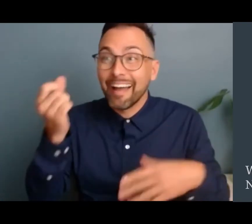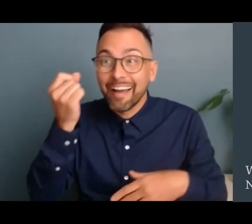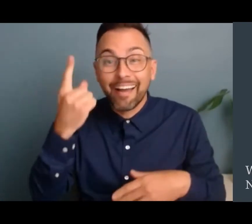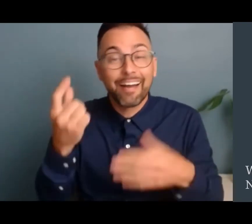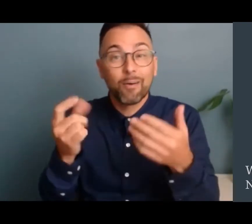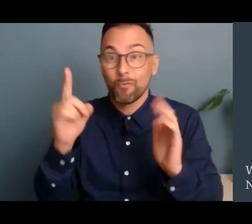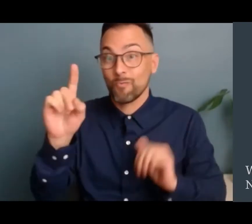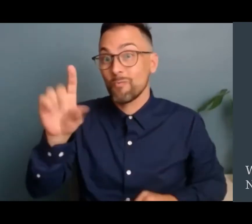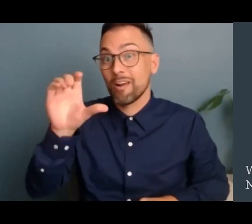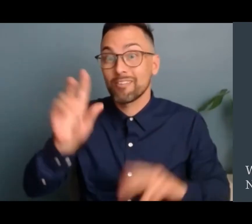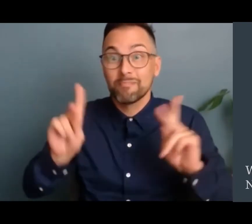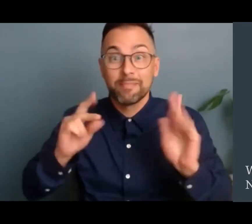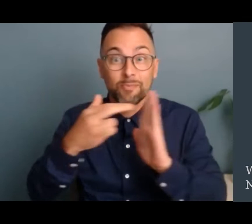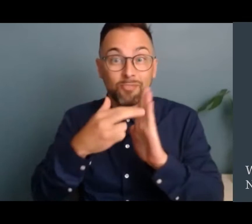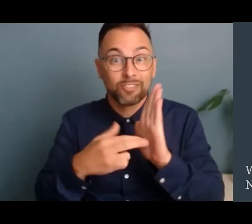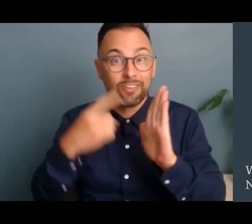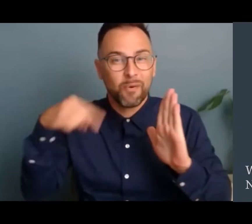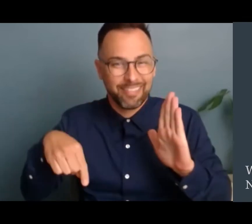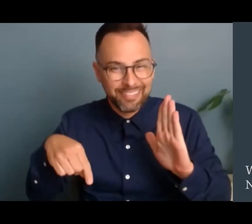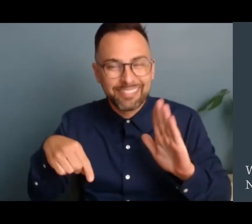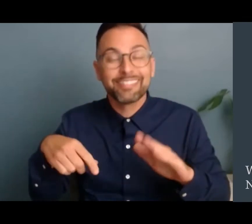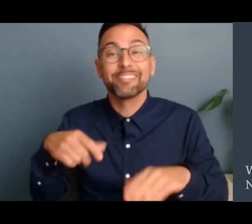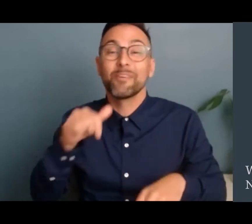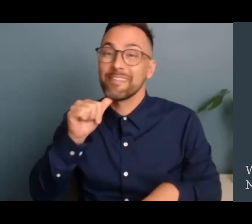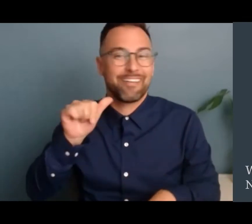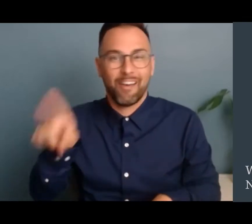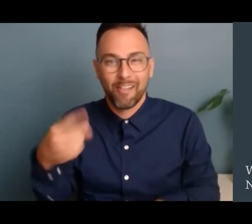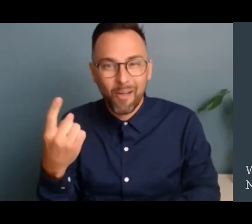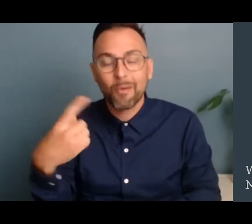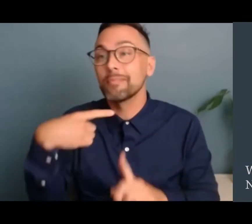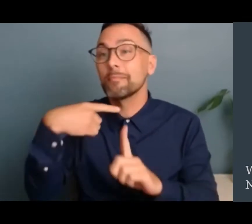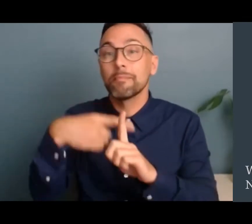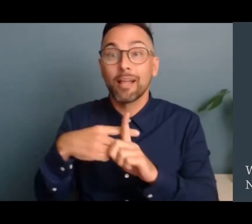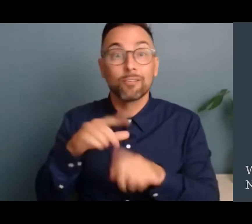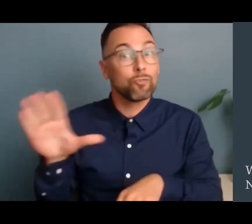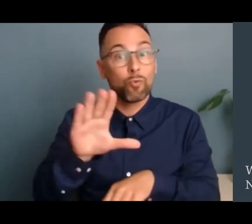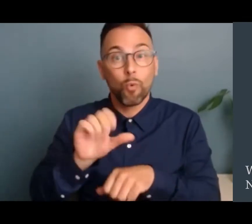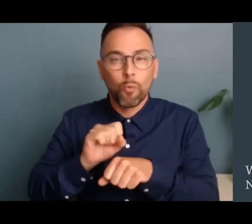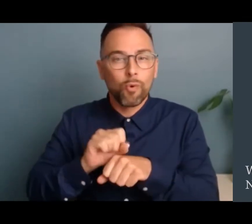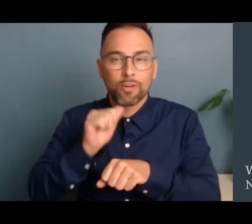out here, and I'm sure you might feel the same. We have at least 100 people registered for today's webinar,